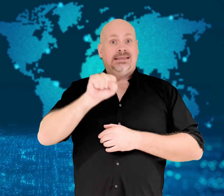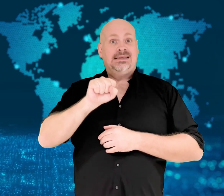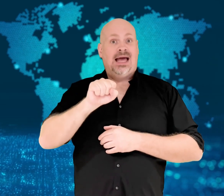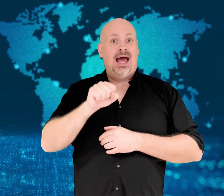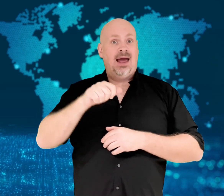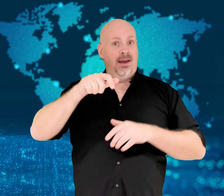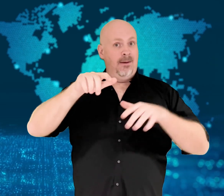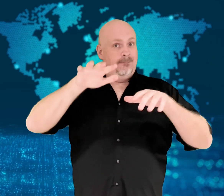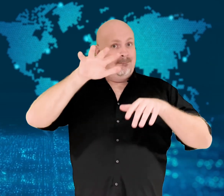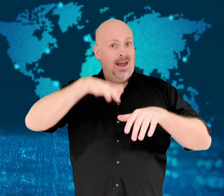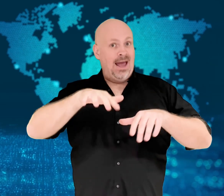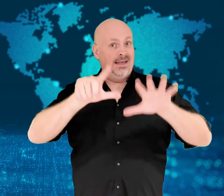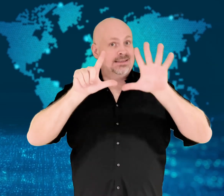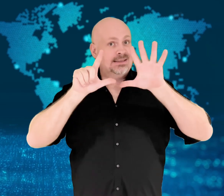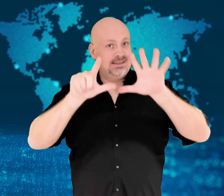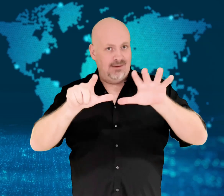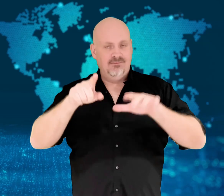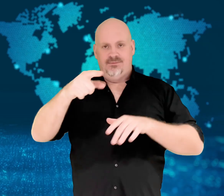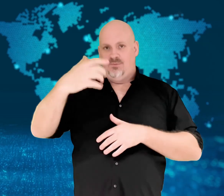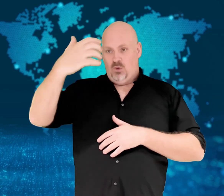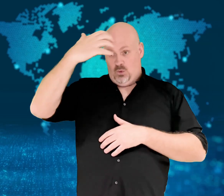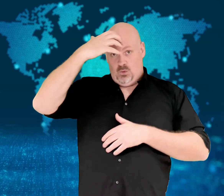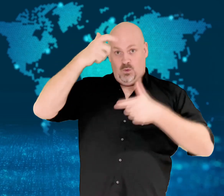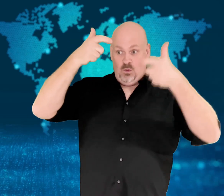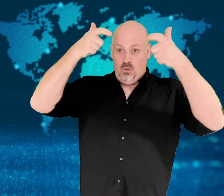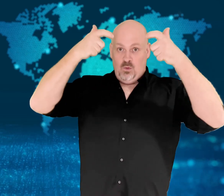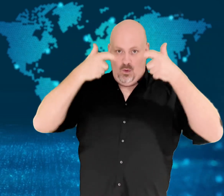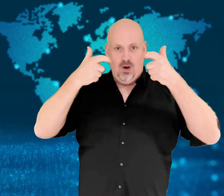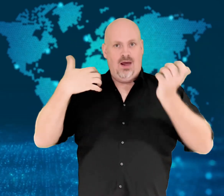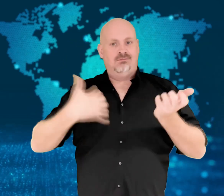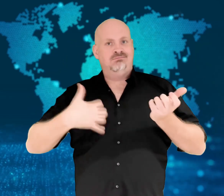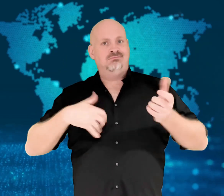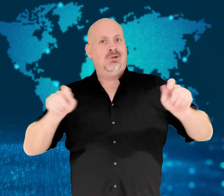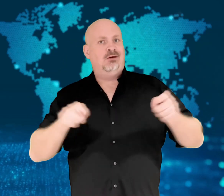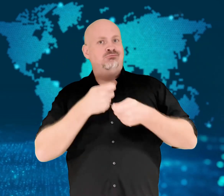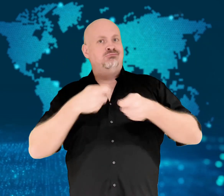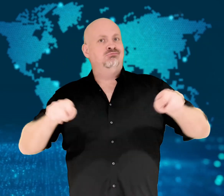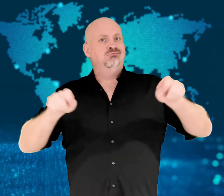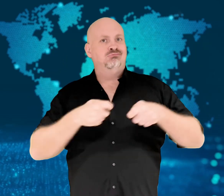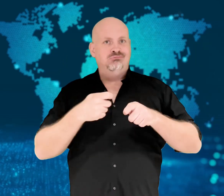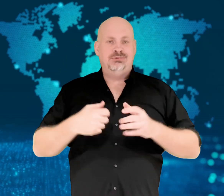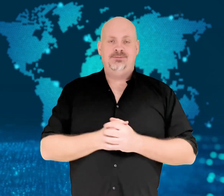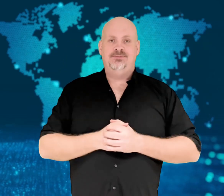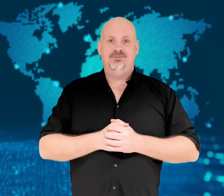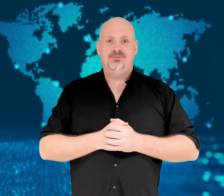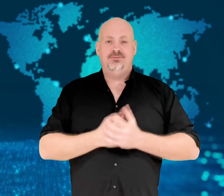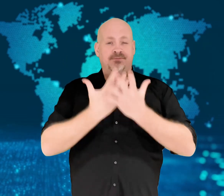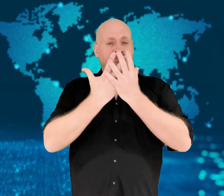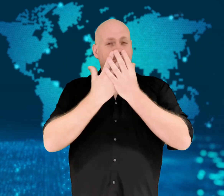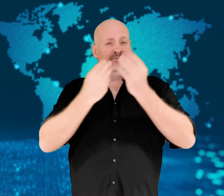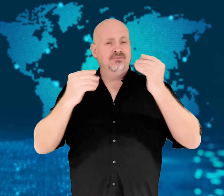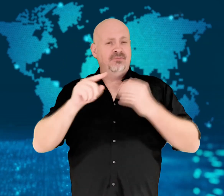were selected through a national ballot to attend the concert in person.